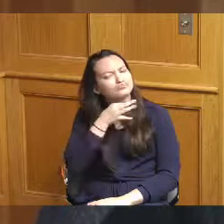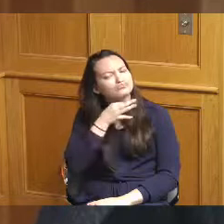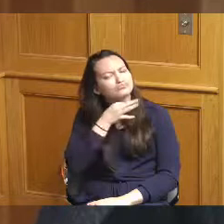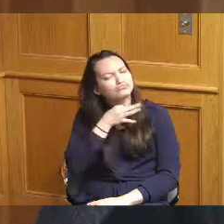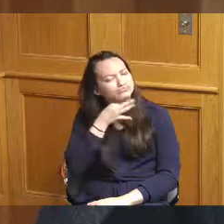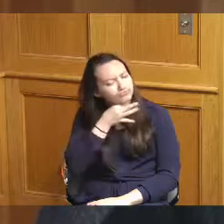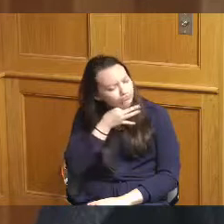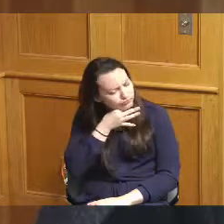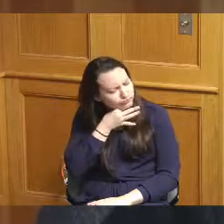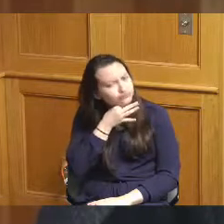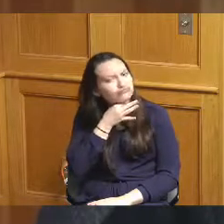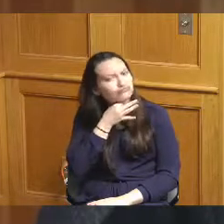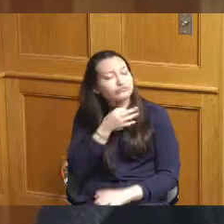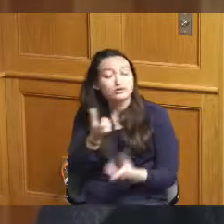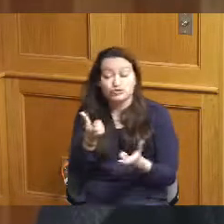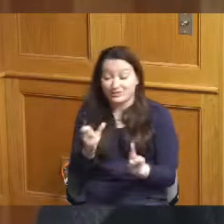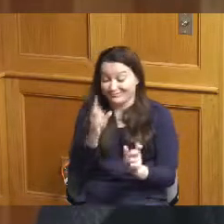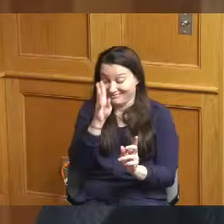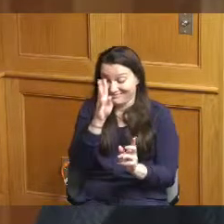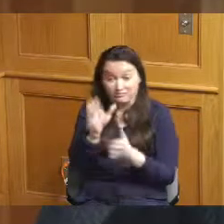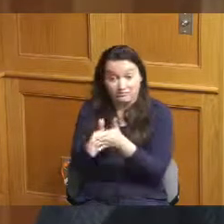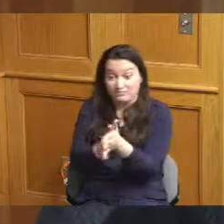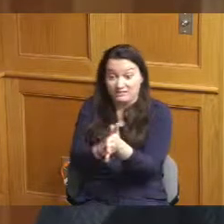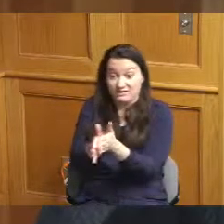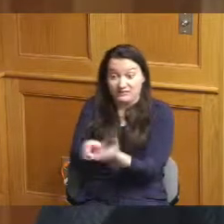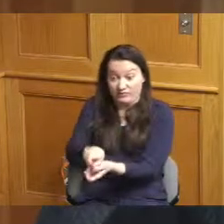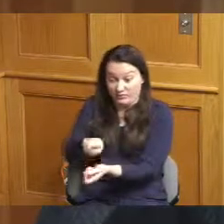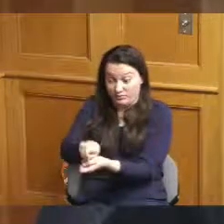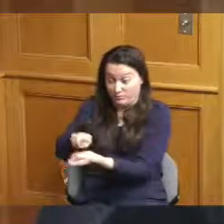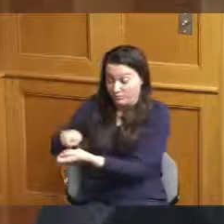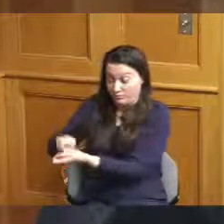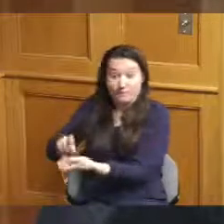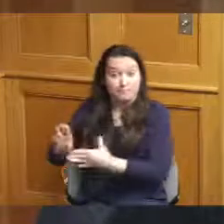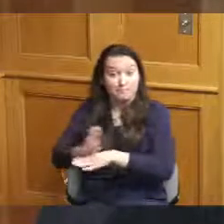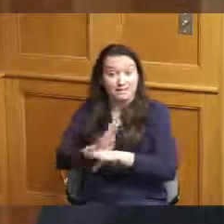we are trying to create incentives here for certain kind of behaviors with the companies